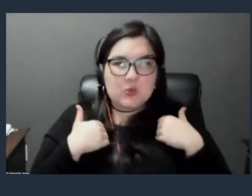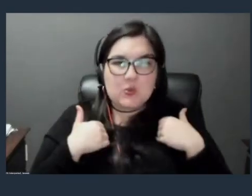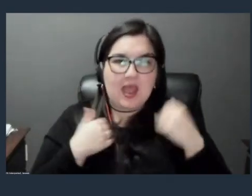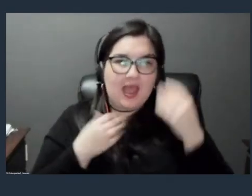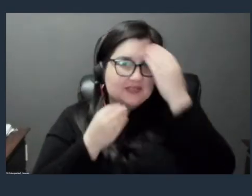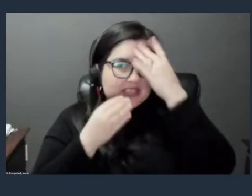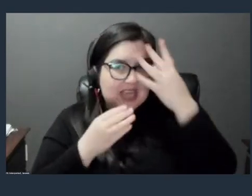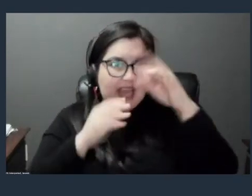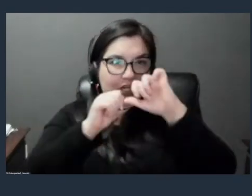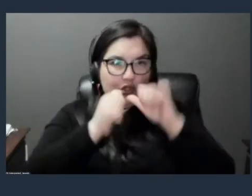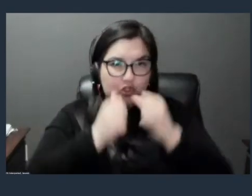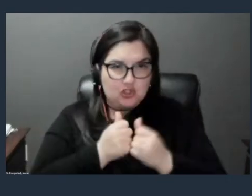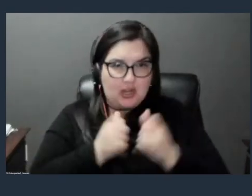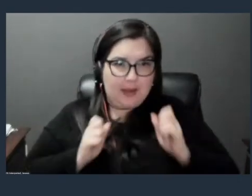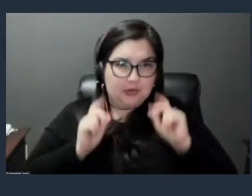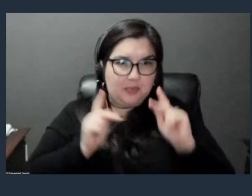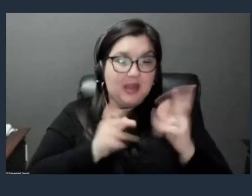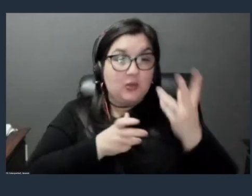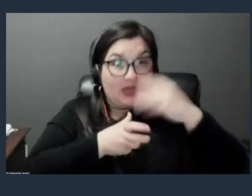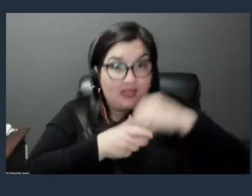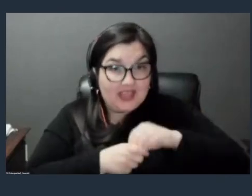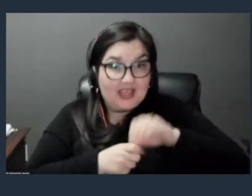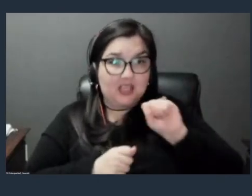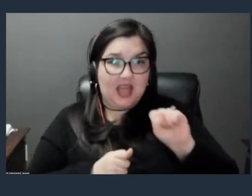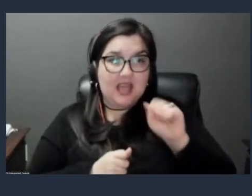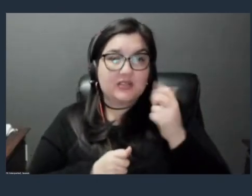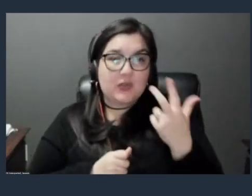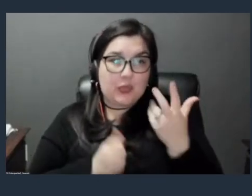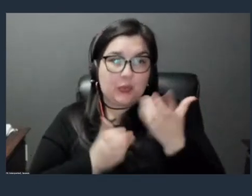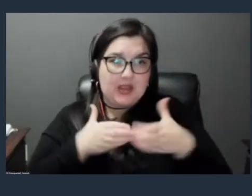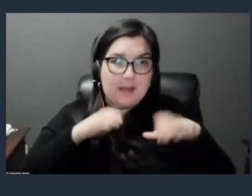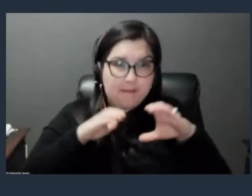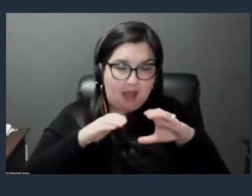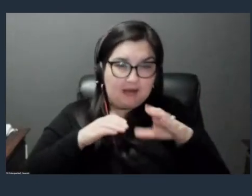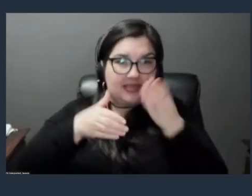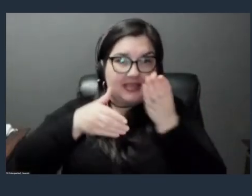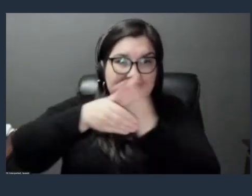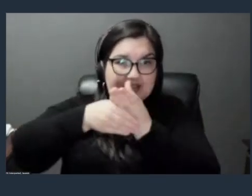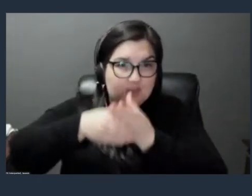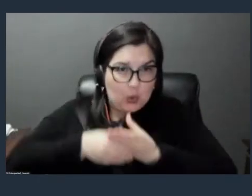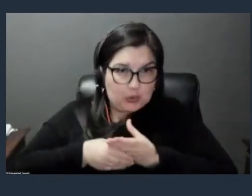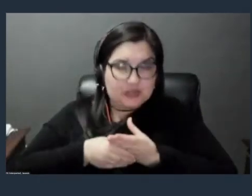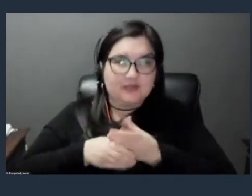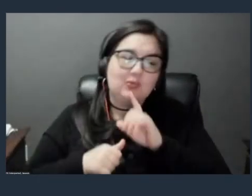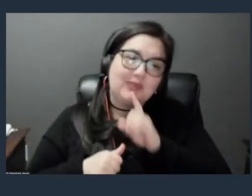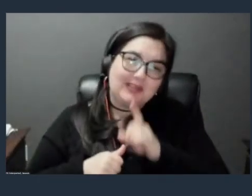in your S3 bucket, well, you've got this folder, really "this", prefix.